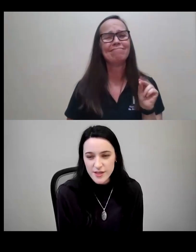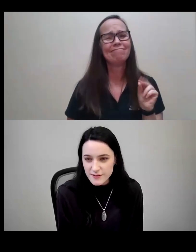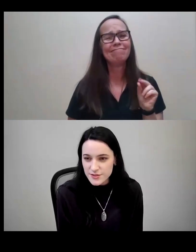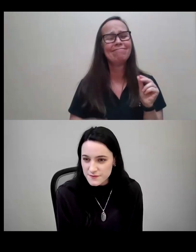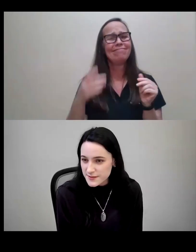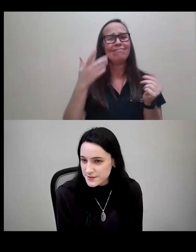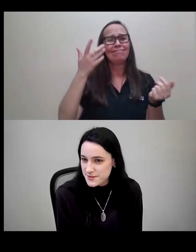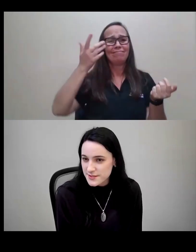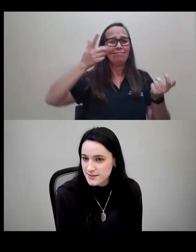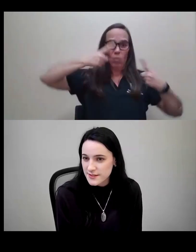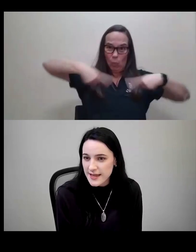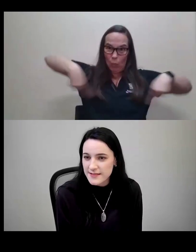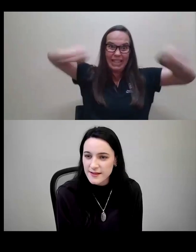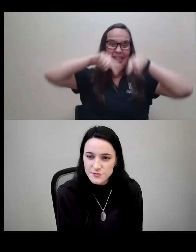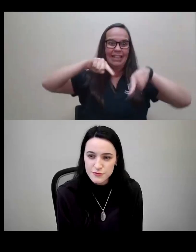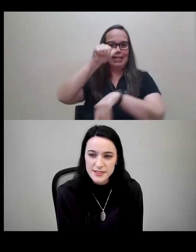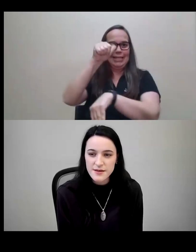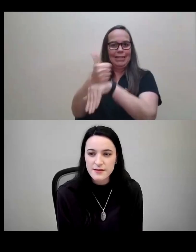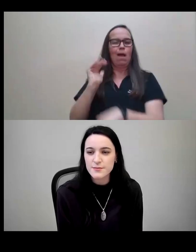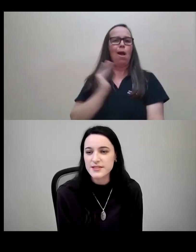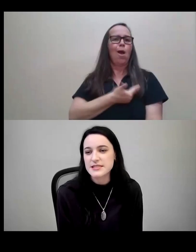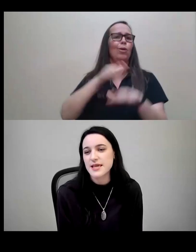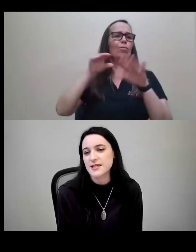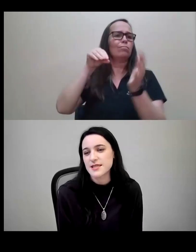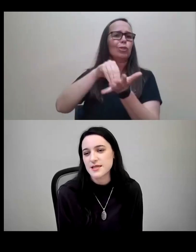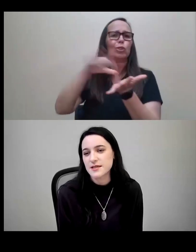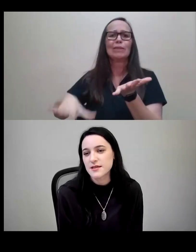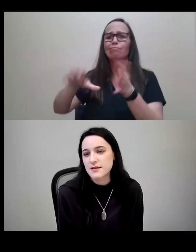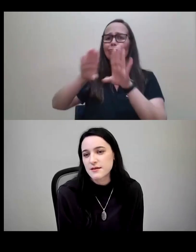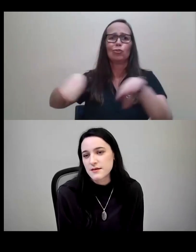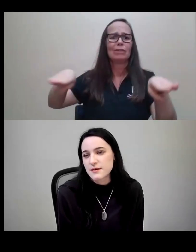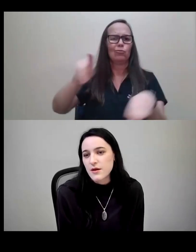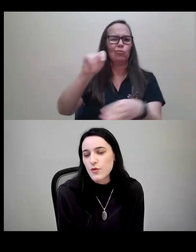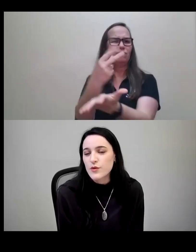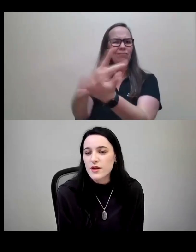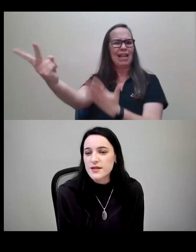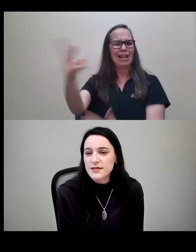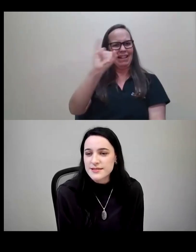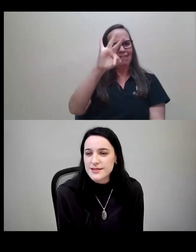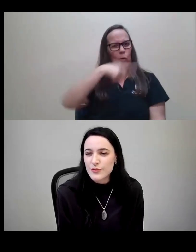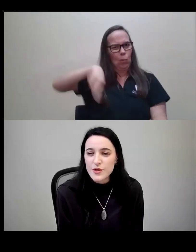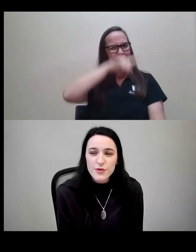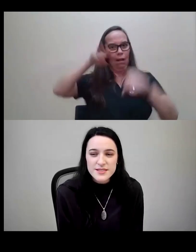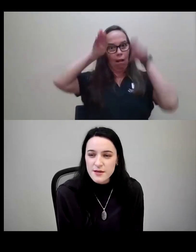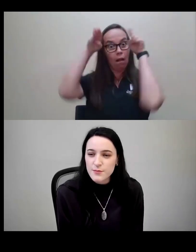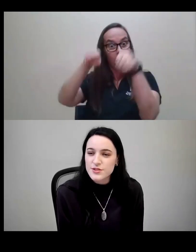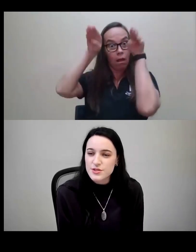teaching English first. And that's really not the best technique. We wanna we don't want to set up